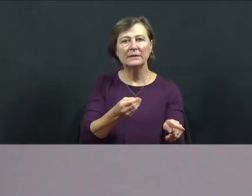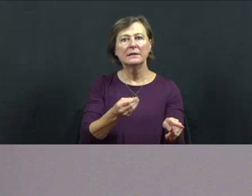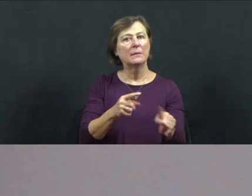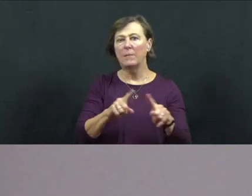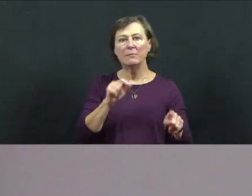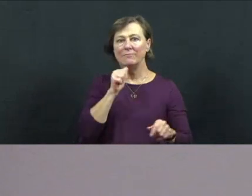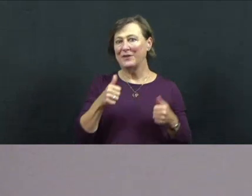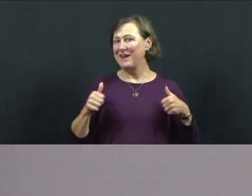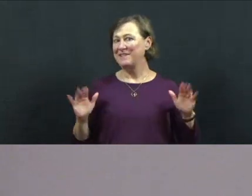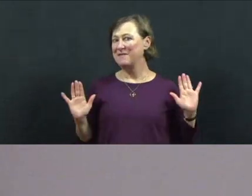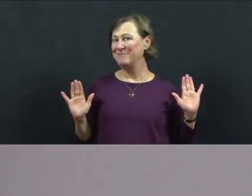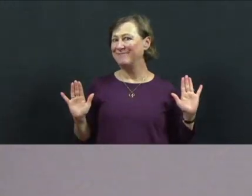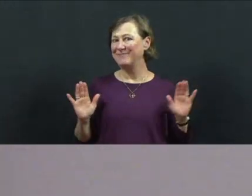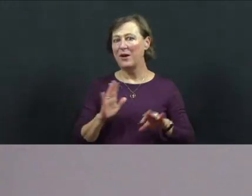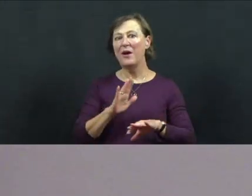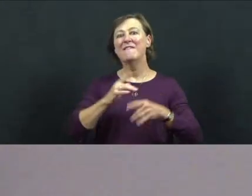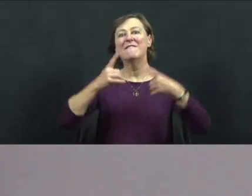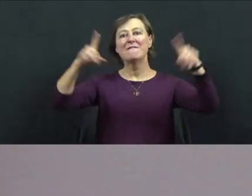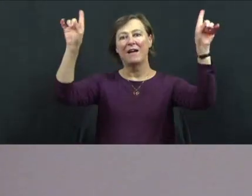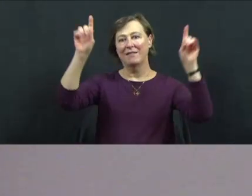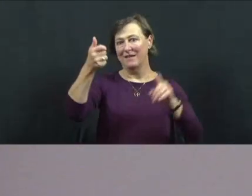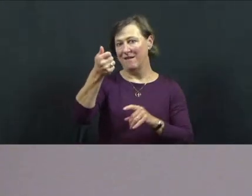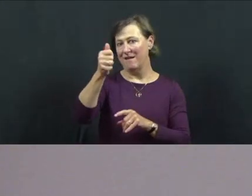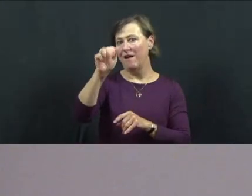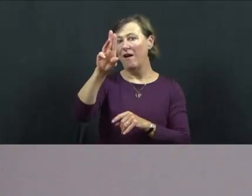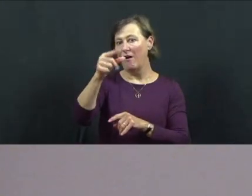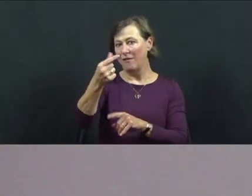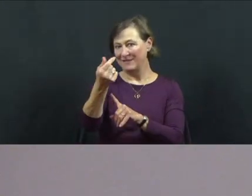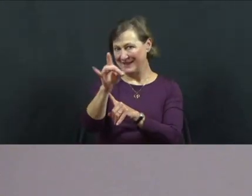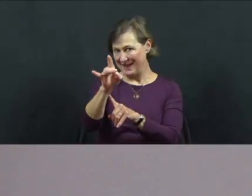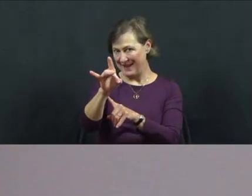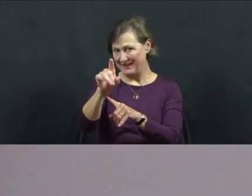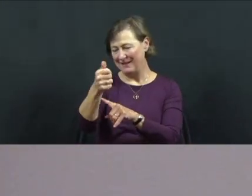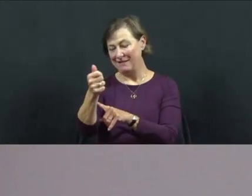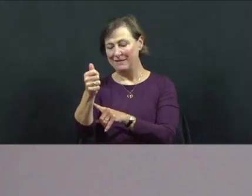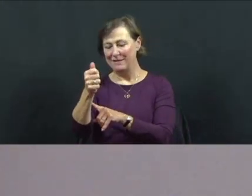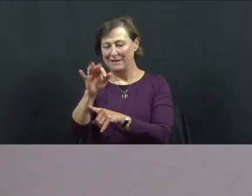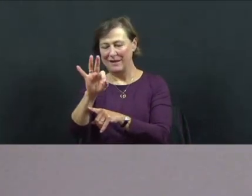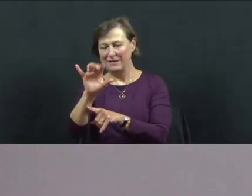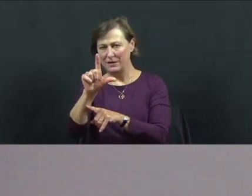Finally, on August 18, 1920, after a very contentious political